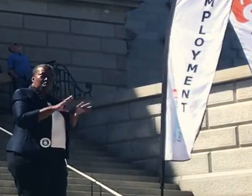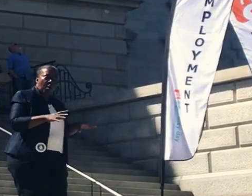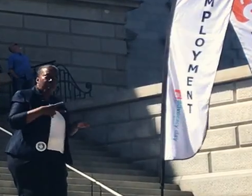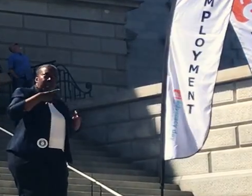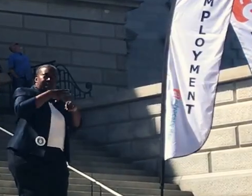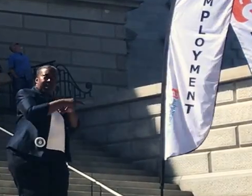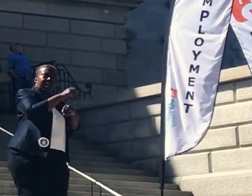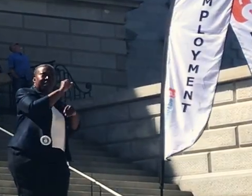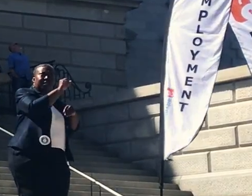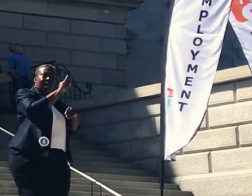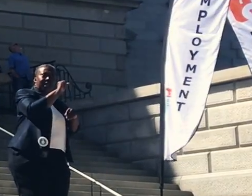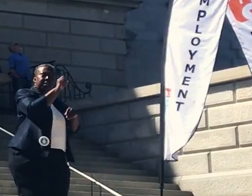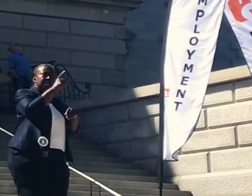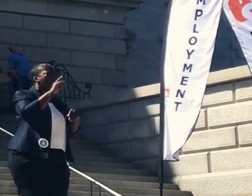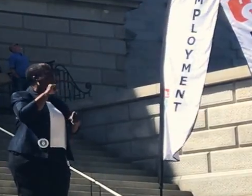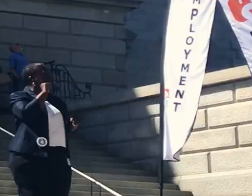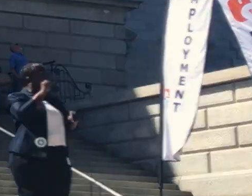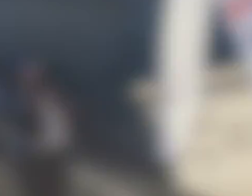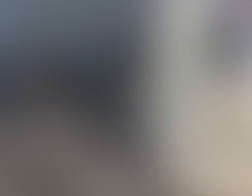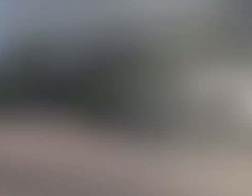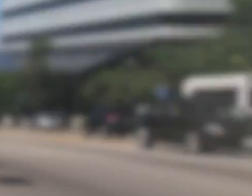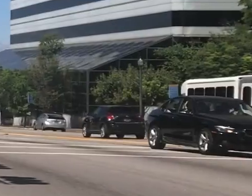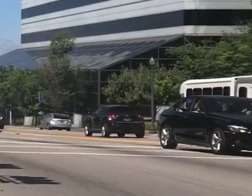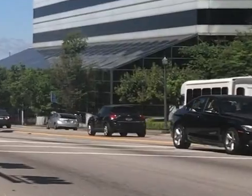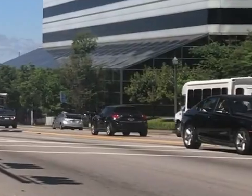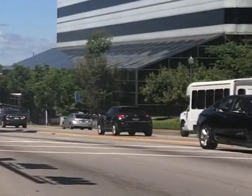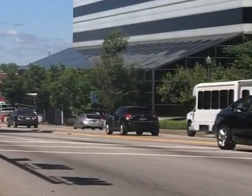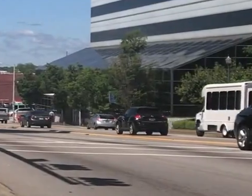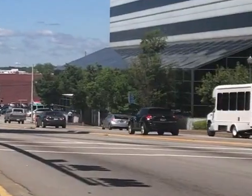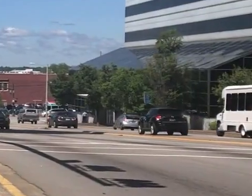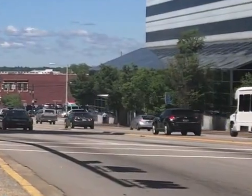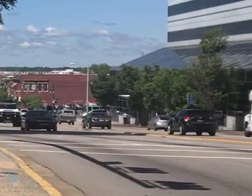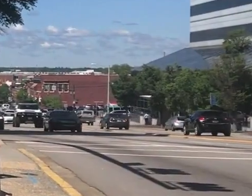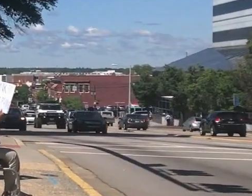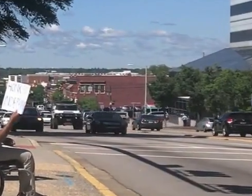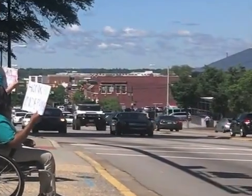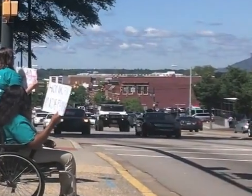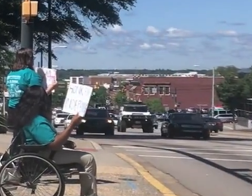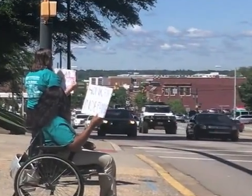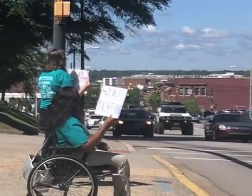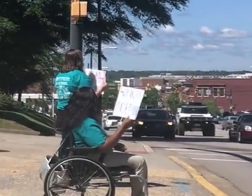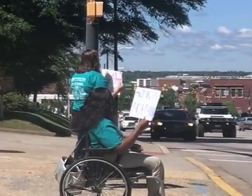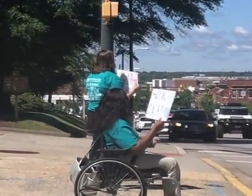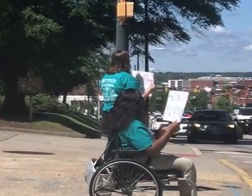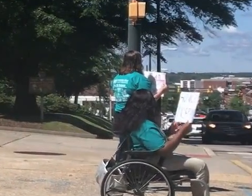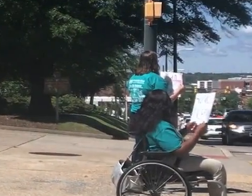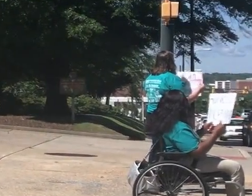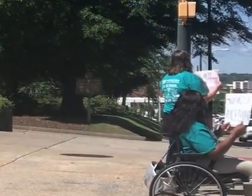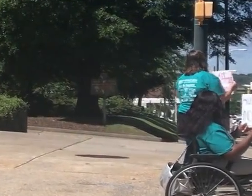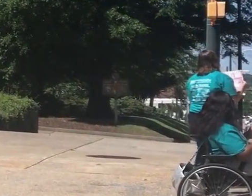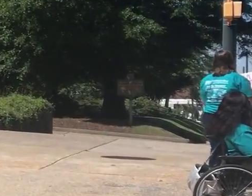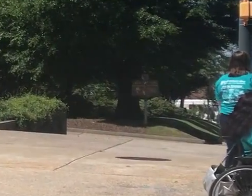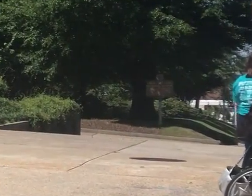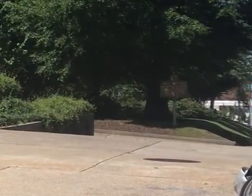This is a gamechanger for a lot of people. Now, instead of having a limit of about $2,000, you can save money.